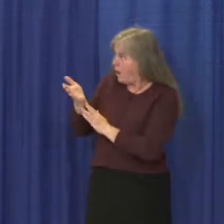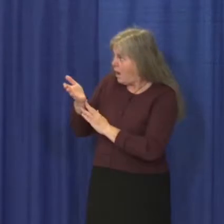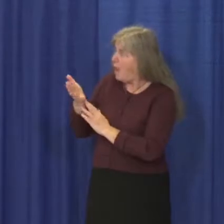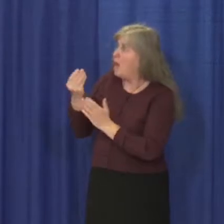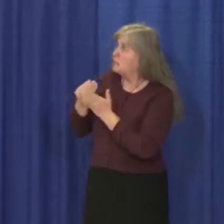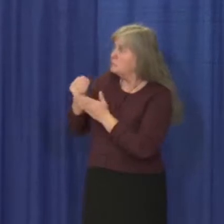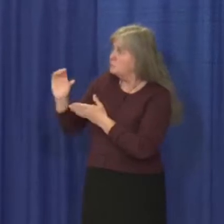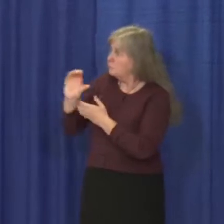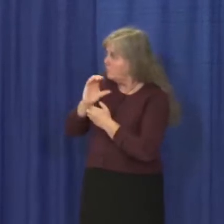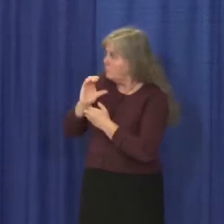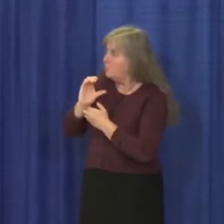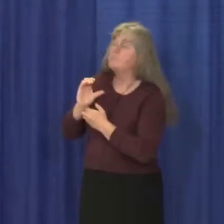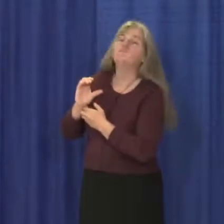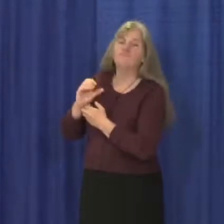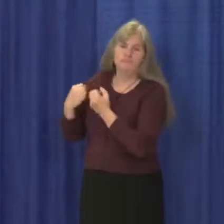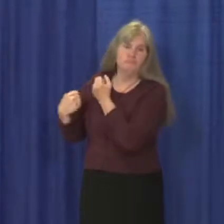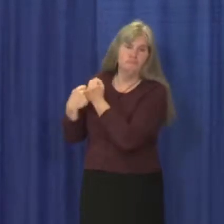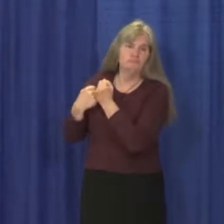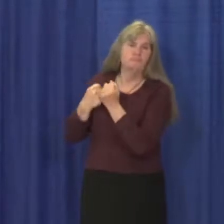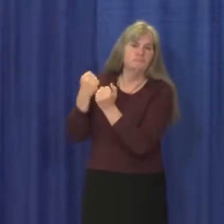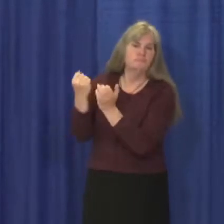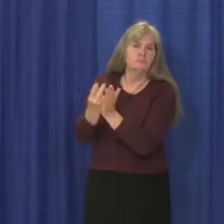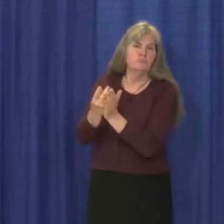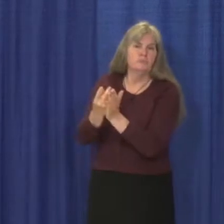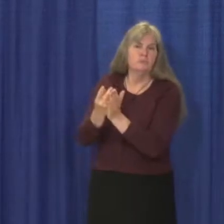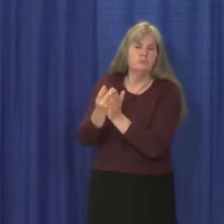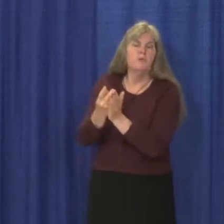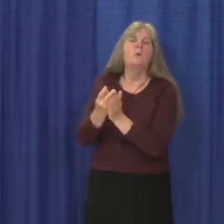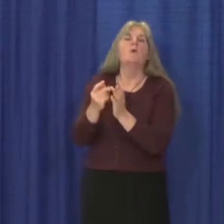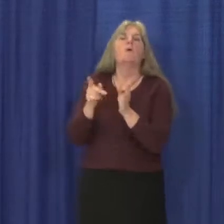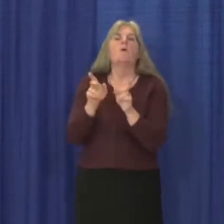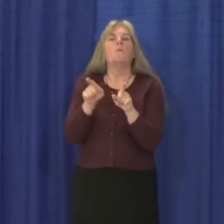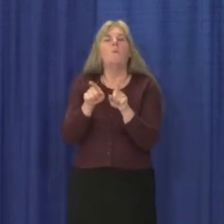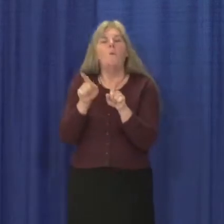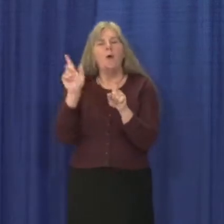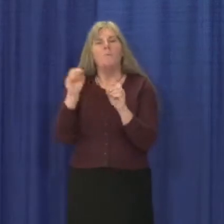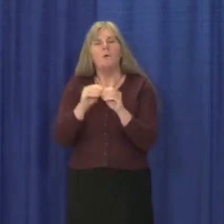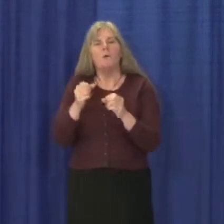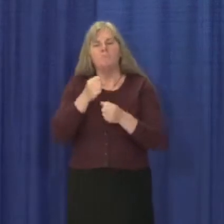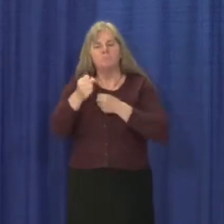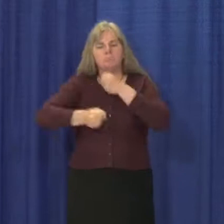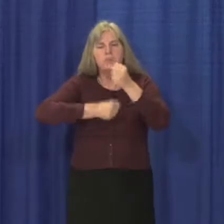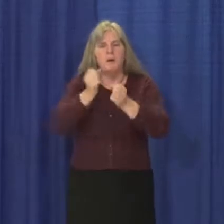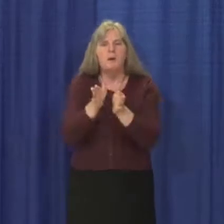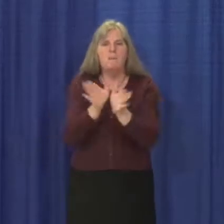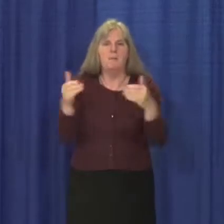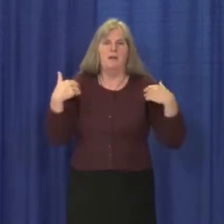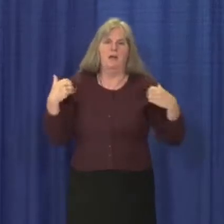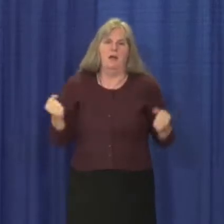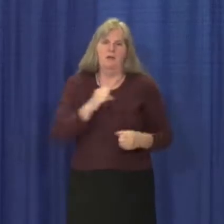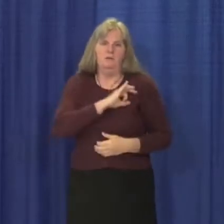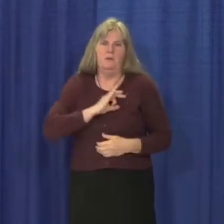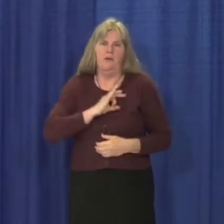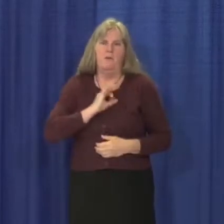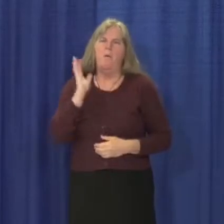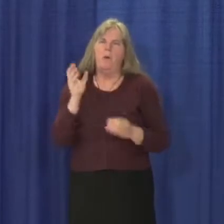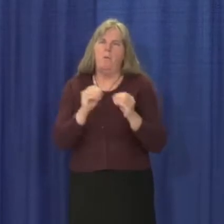COVID-19 response, additional public health professionals are here and more are coming.